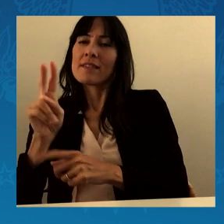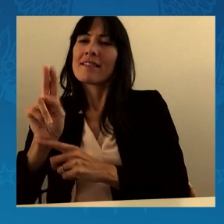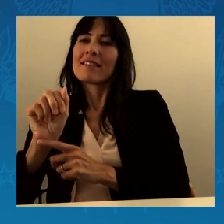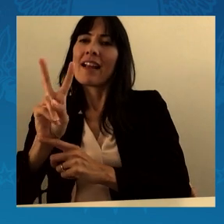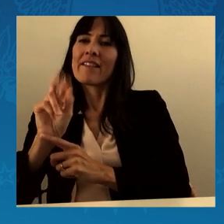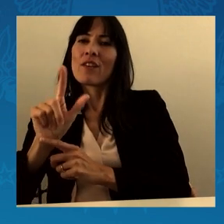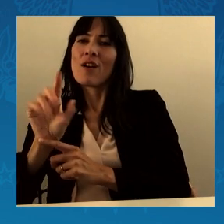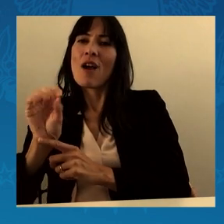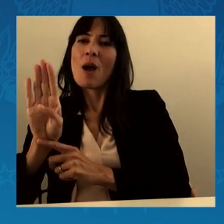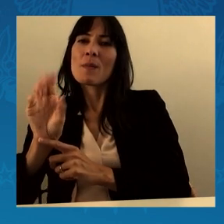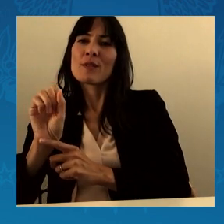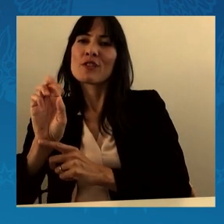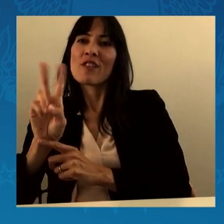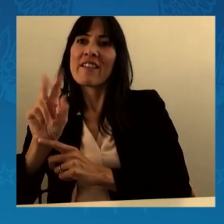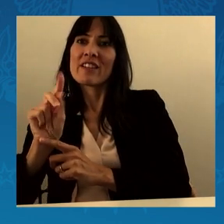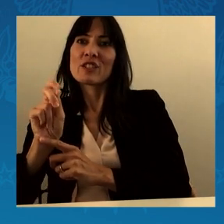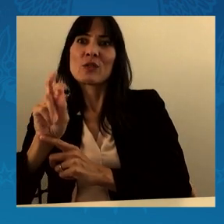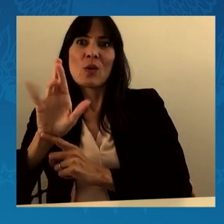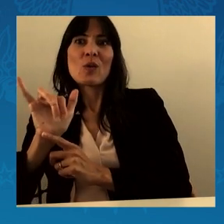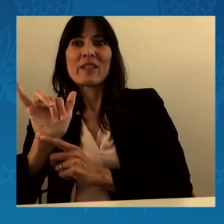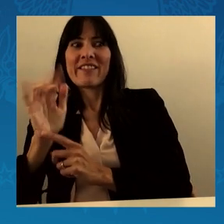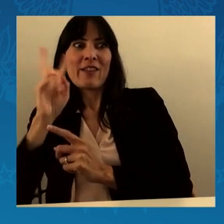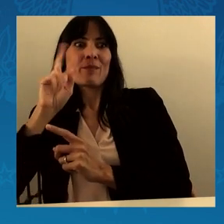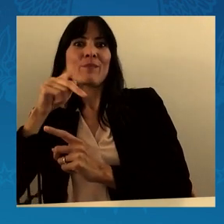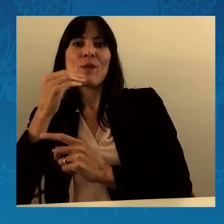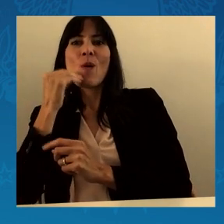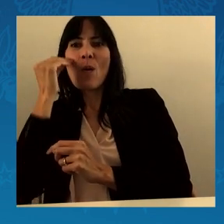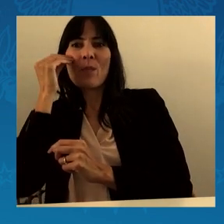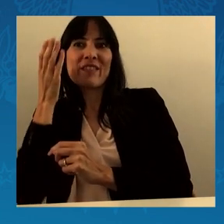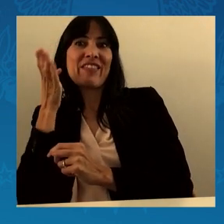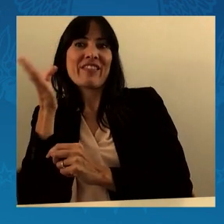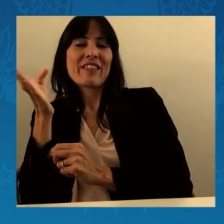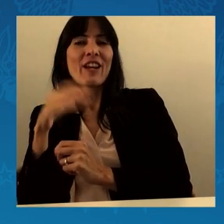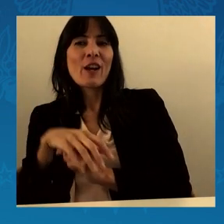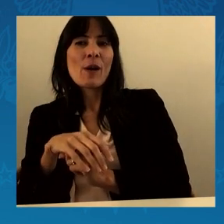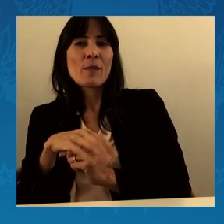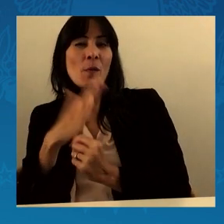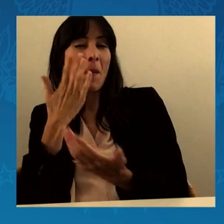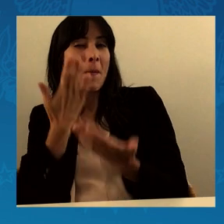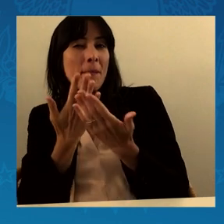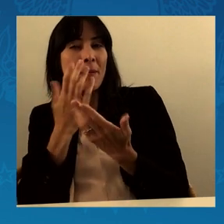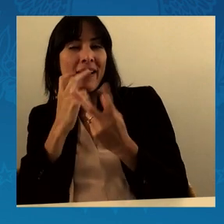at the Naval Observatory. And so we'll have to figure out when then maybe you could come and visit with me there.